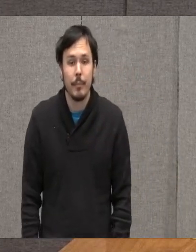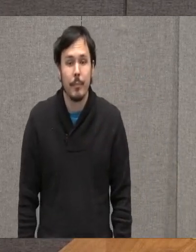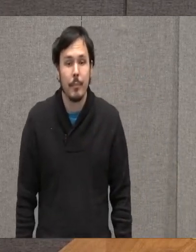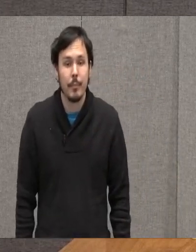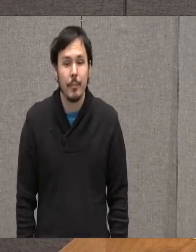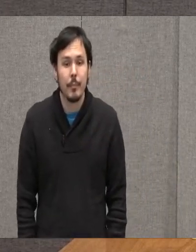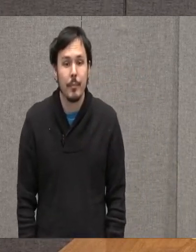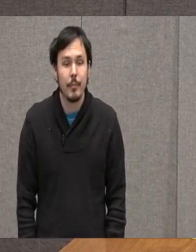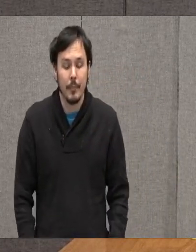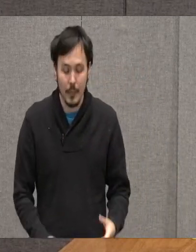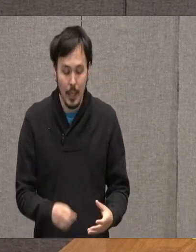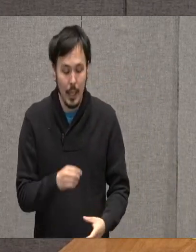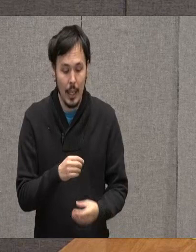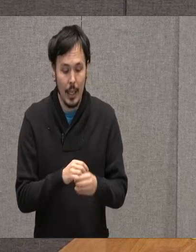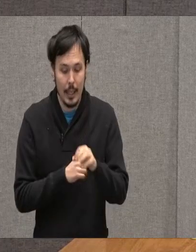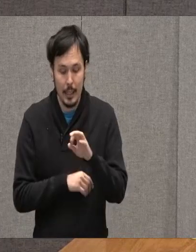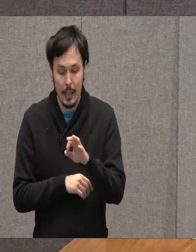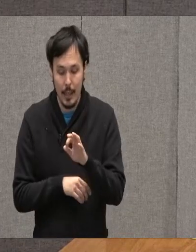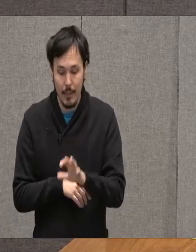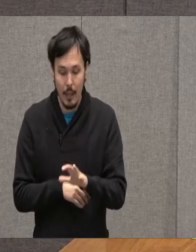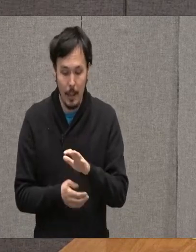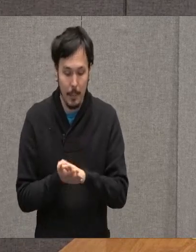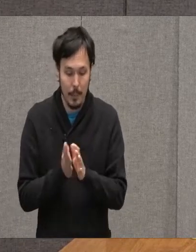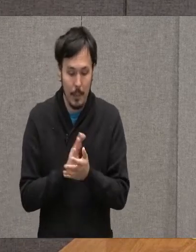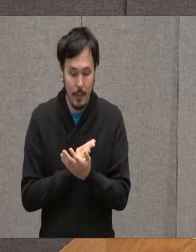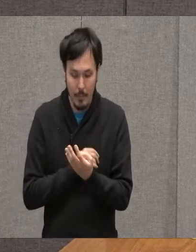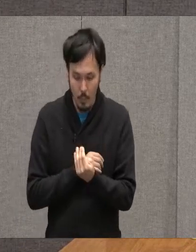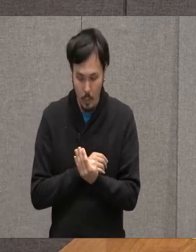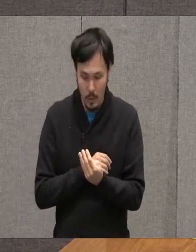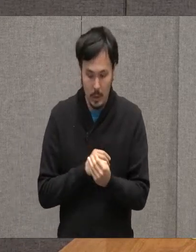So if I add my nine and my five I get 14